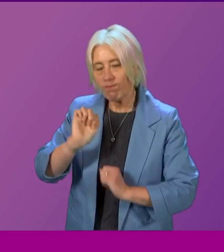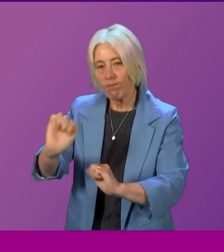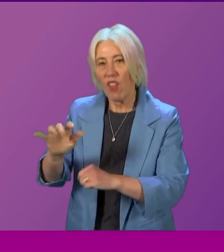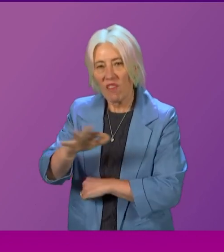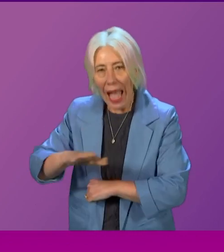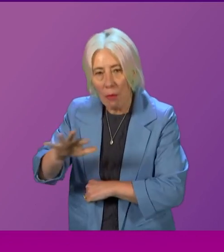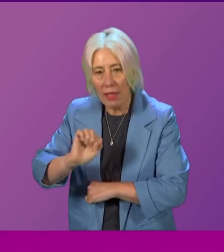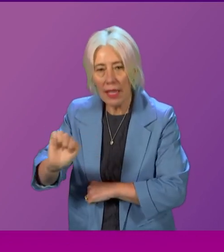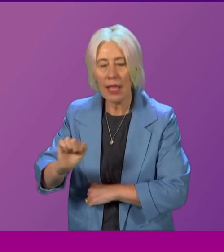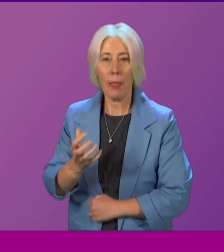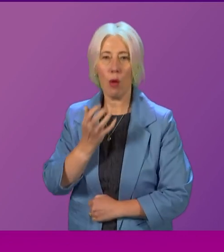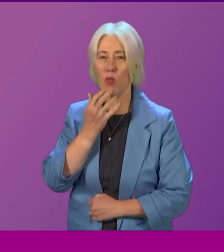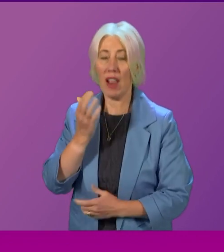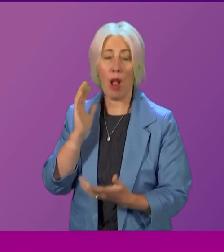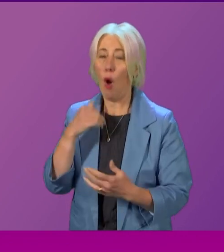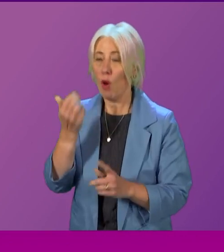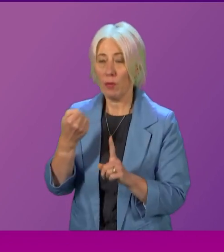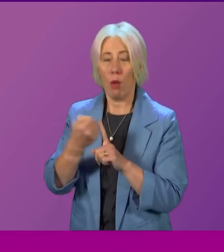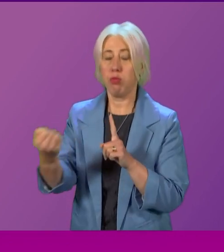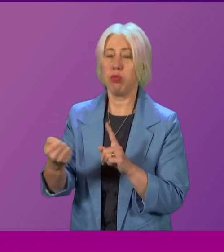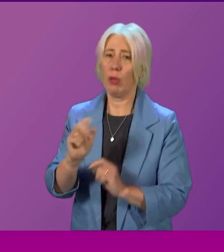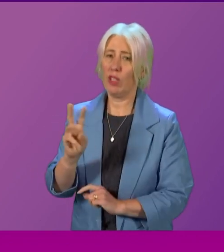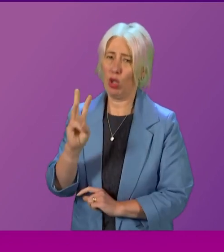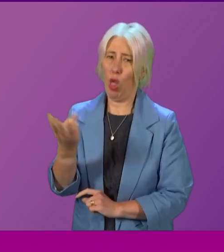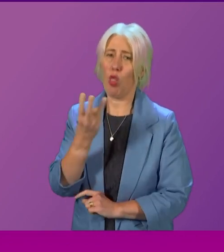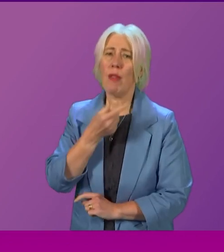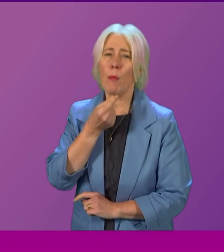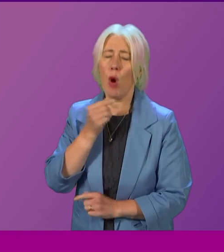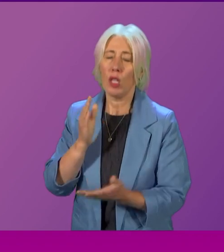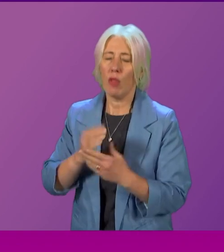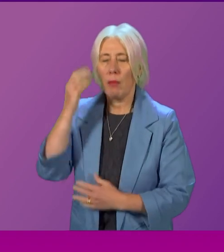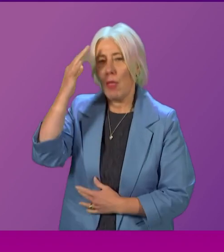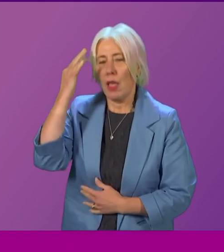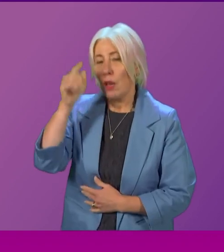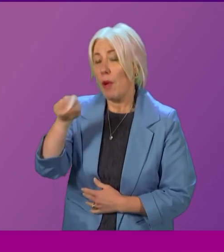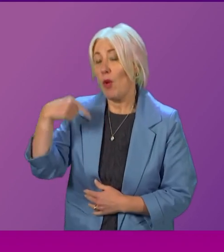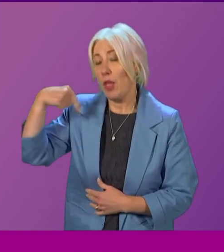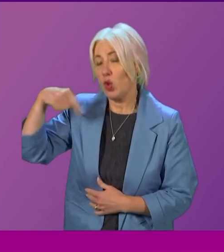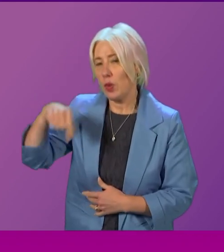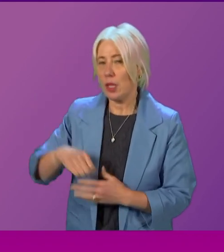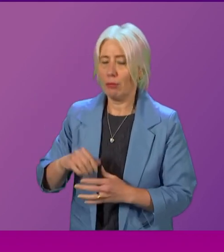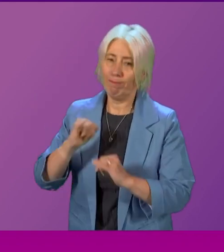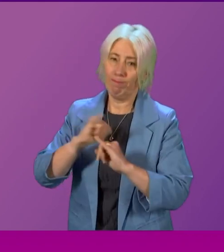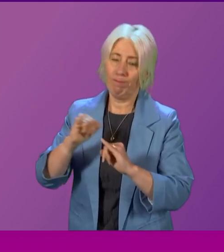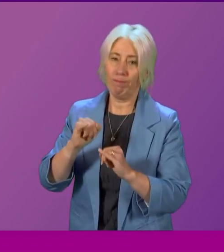Their bravery has never failed to astound me, and his sons, in particular, have been in my thoughts this week. It is awful to lose a parent, and they are so young.